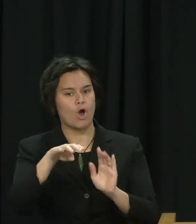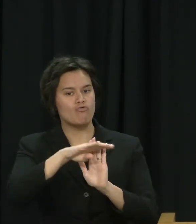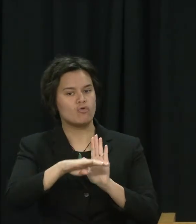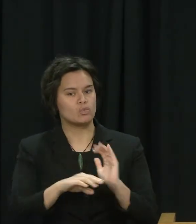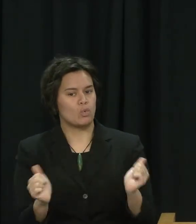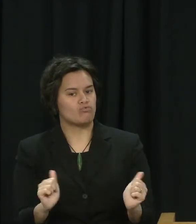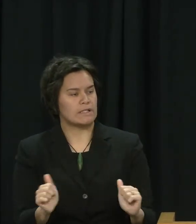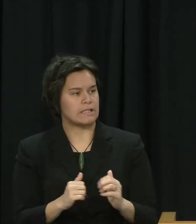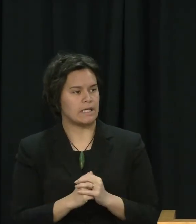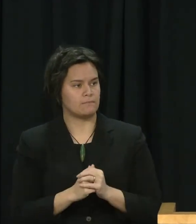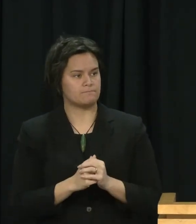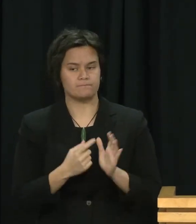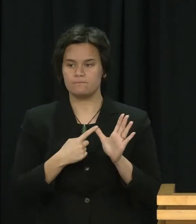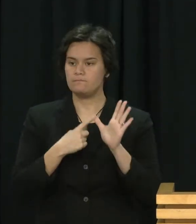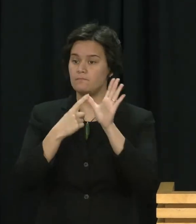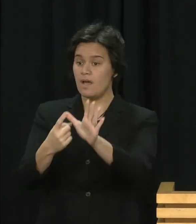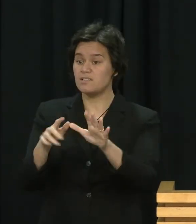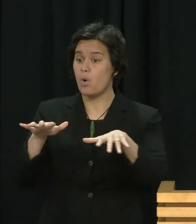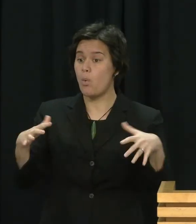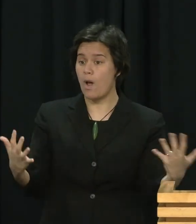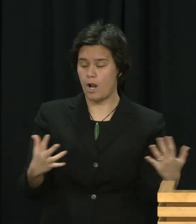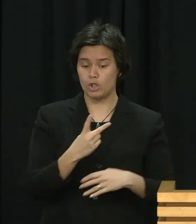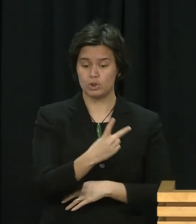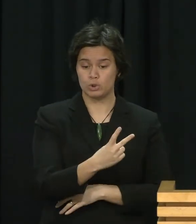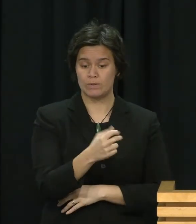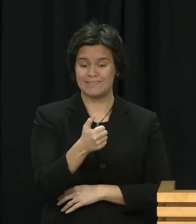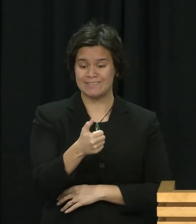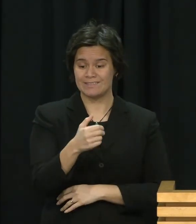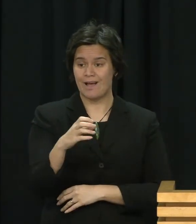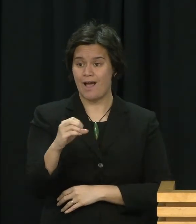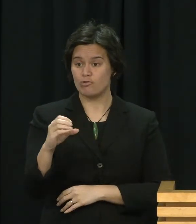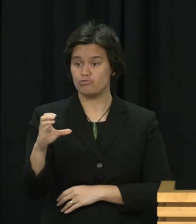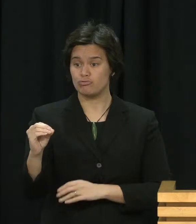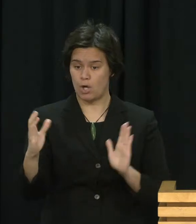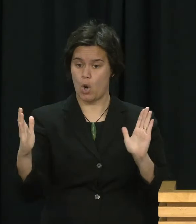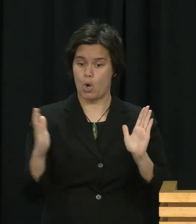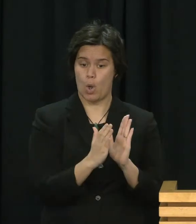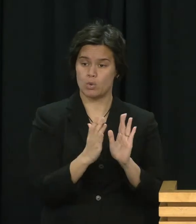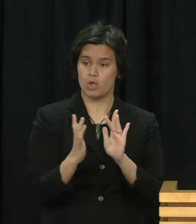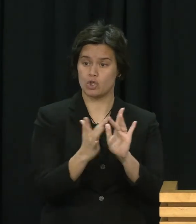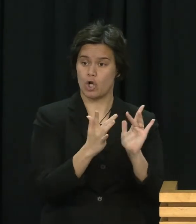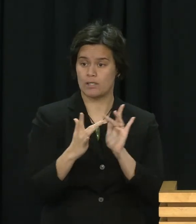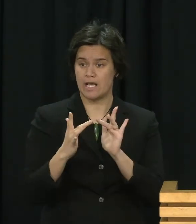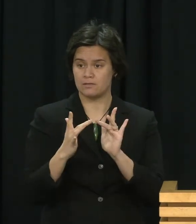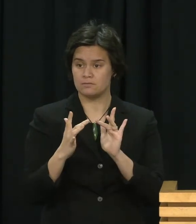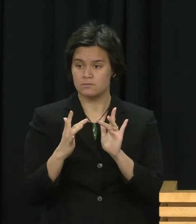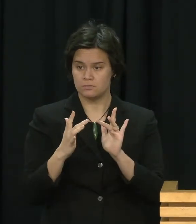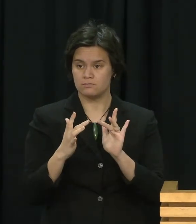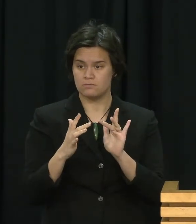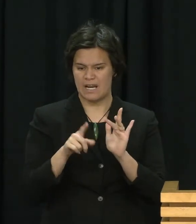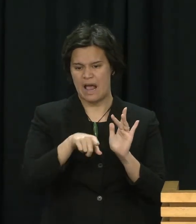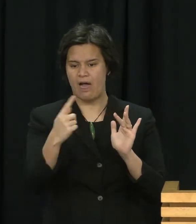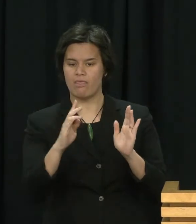the section 70 notices in Wellington? Or has everybody been pretty compliant? I think